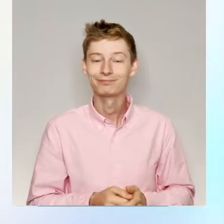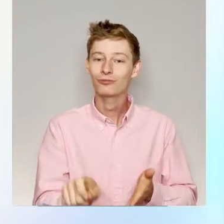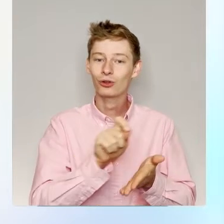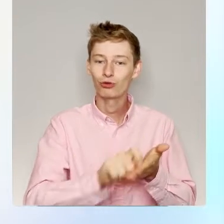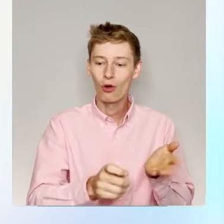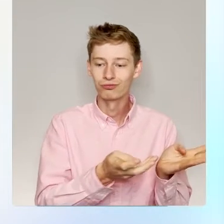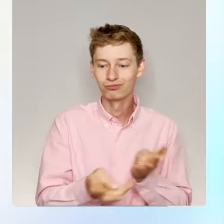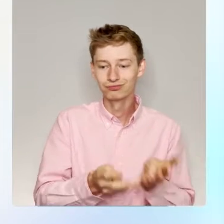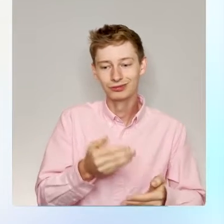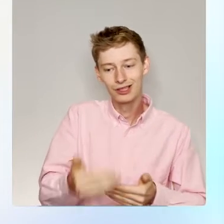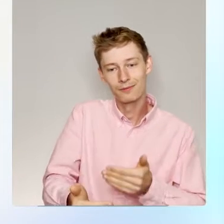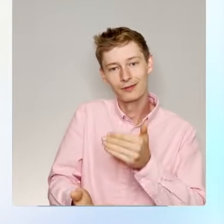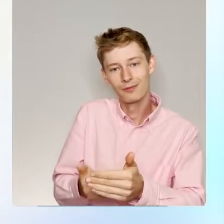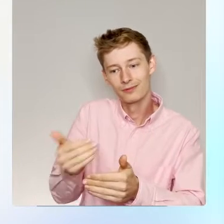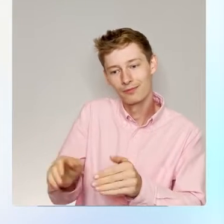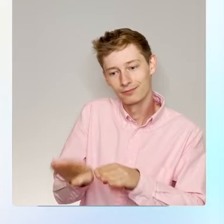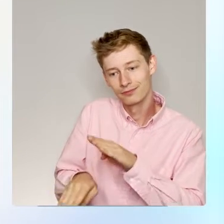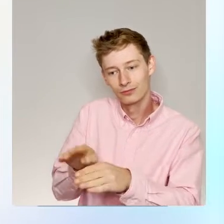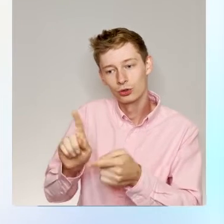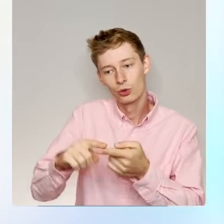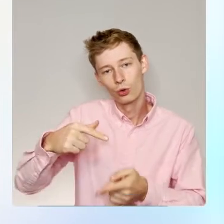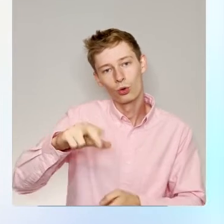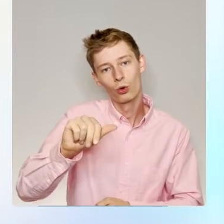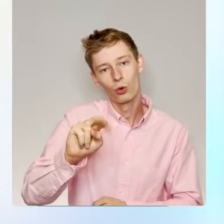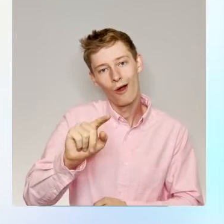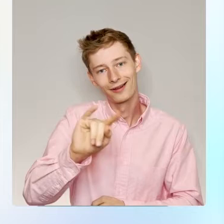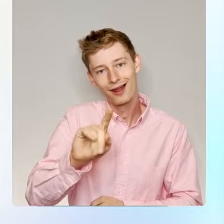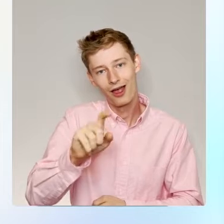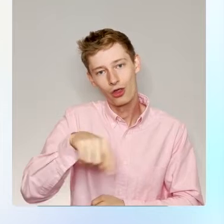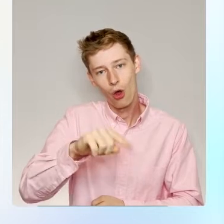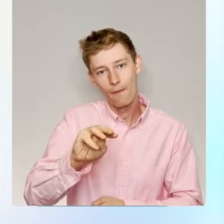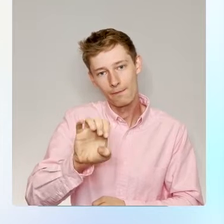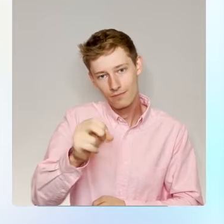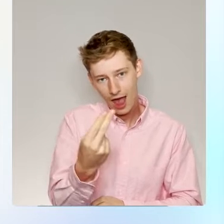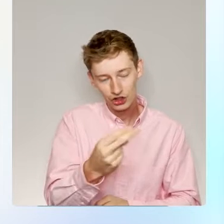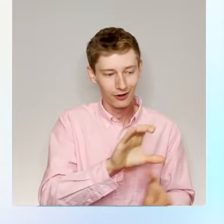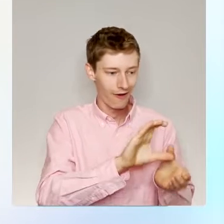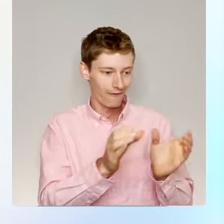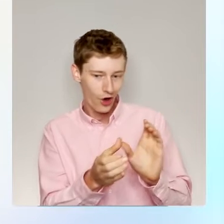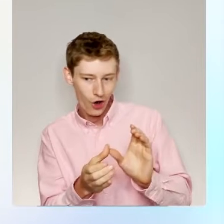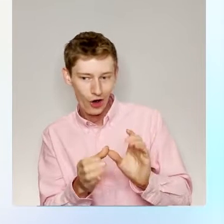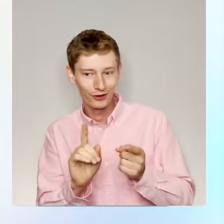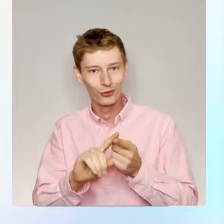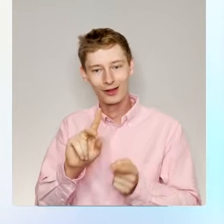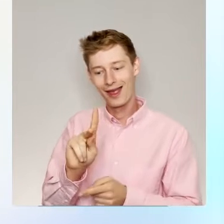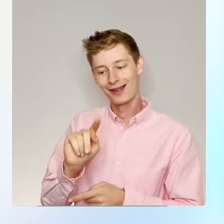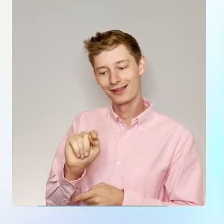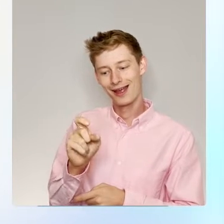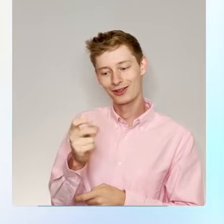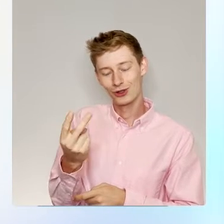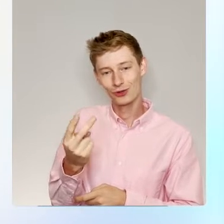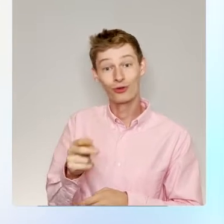meant that we could run it and reprocess our GLTFs on demand and recreate them whenever we made changes,